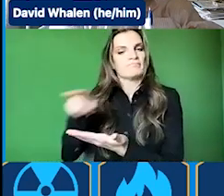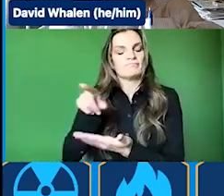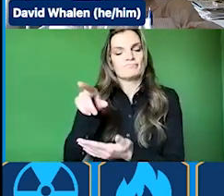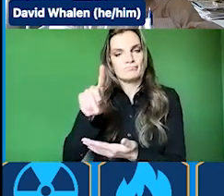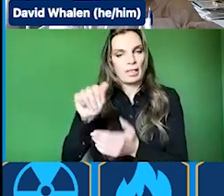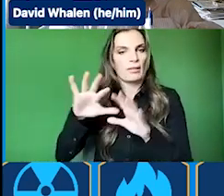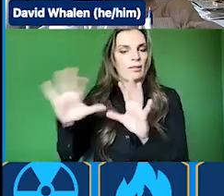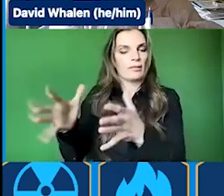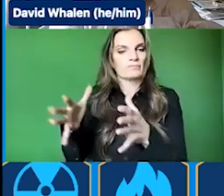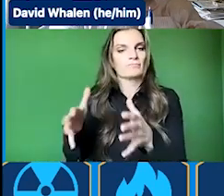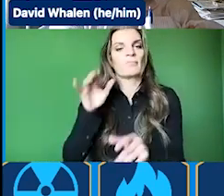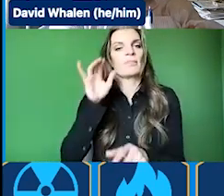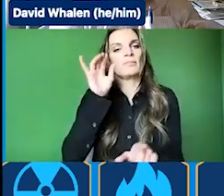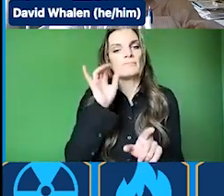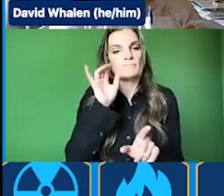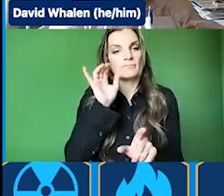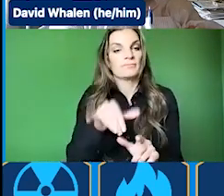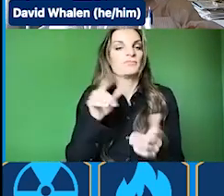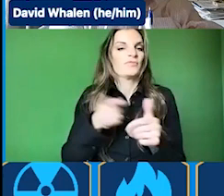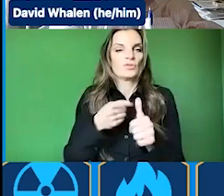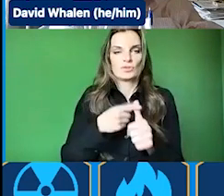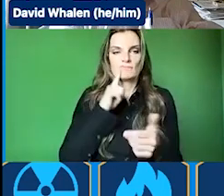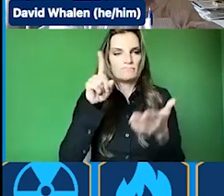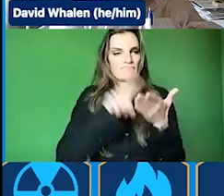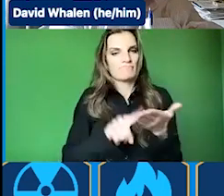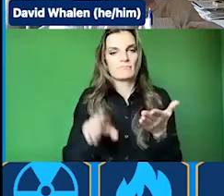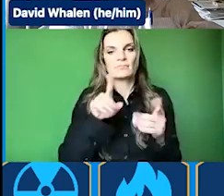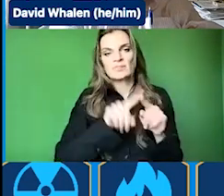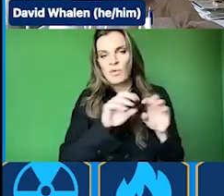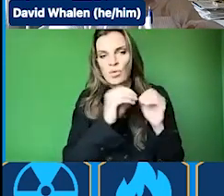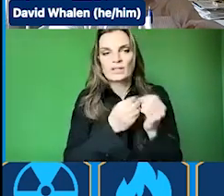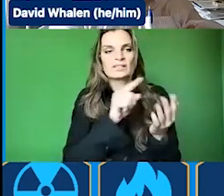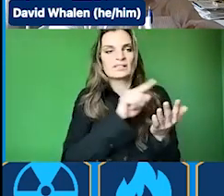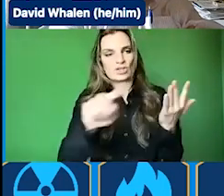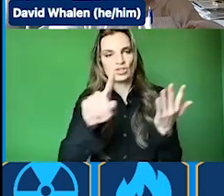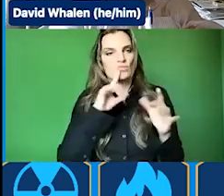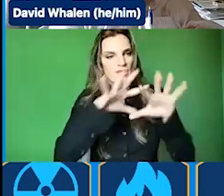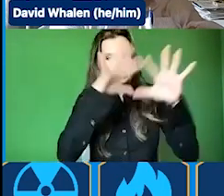assessment, an institutional assessment of informal triage